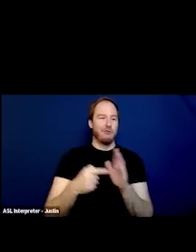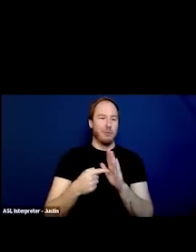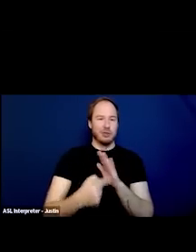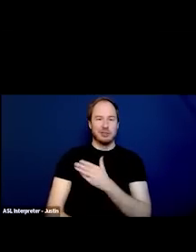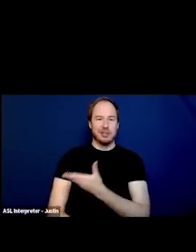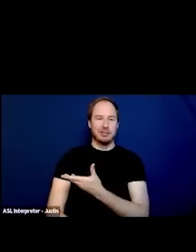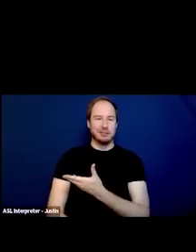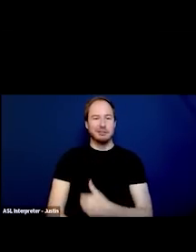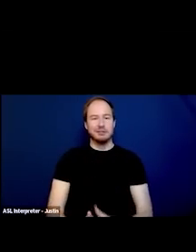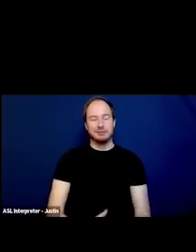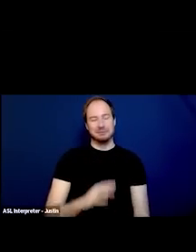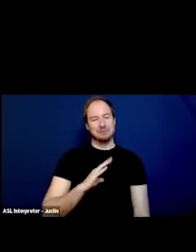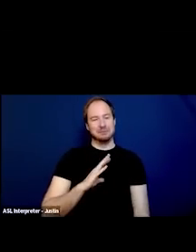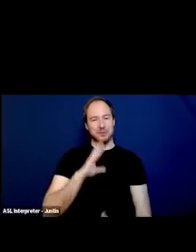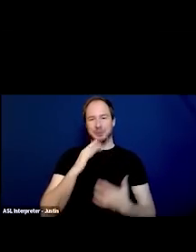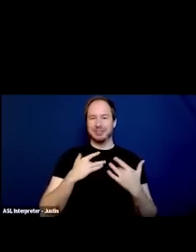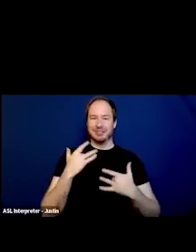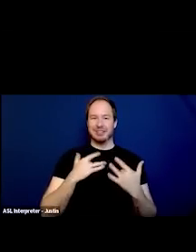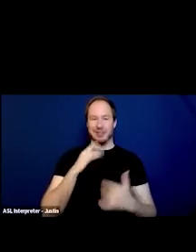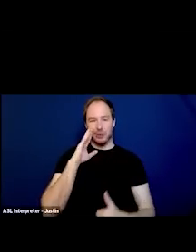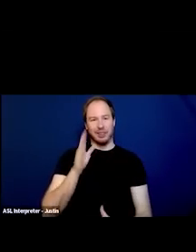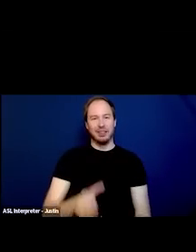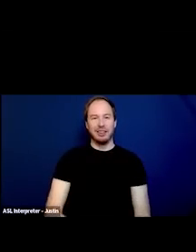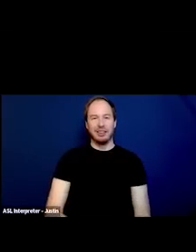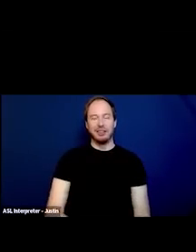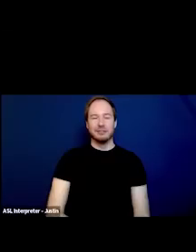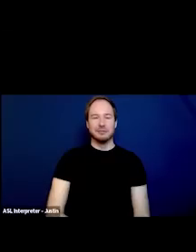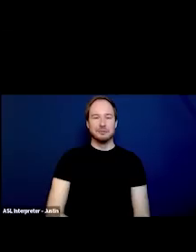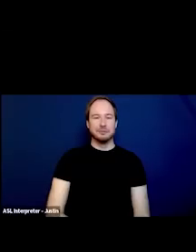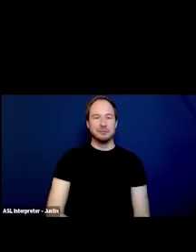So really excited to hear from different people with different perspectives today.